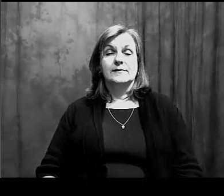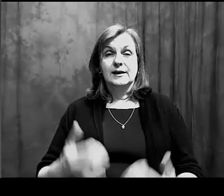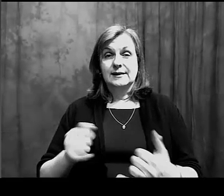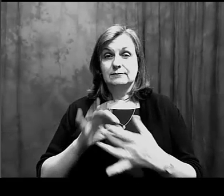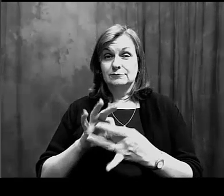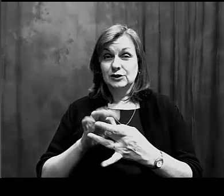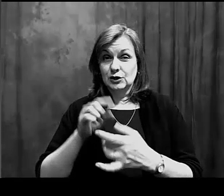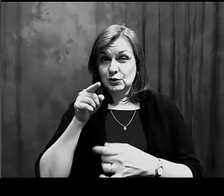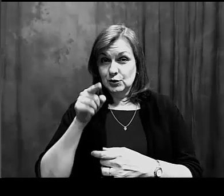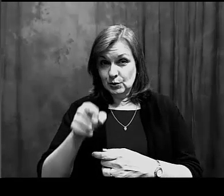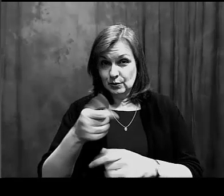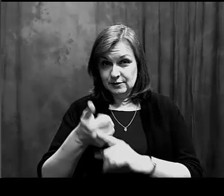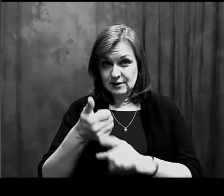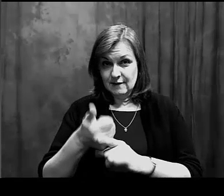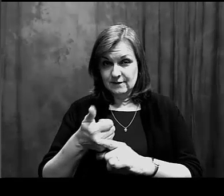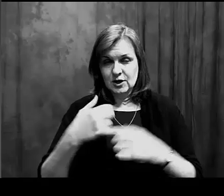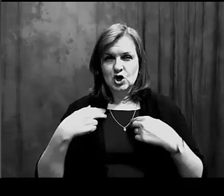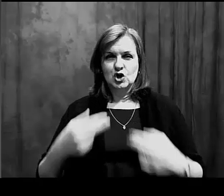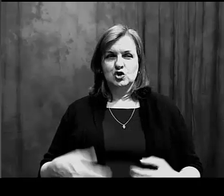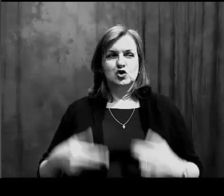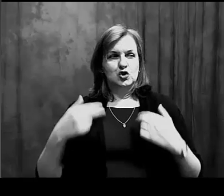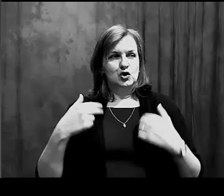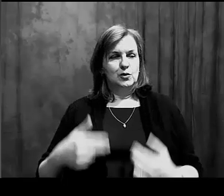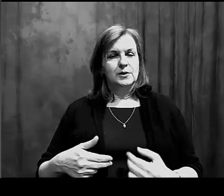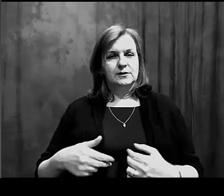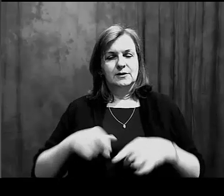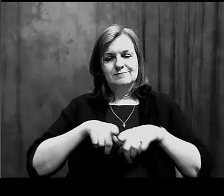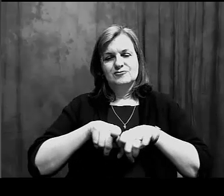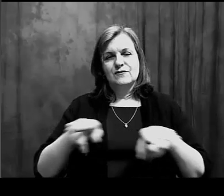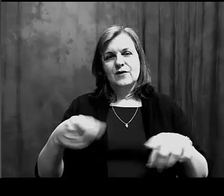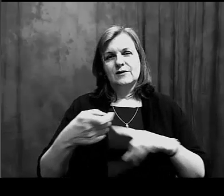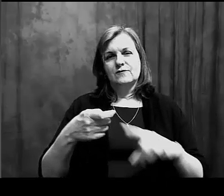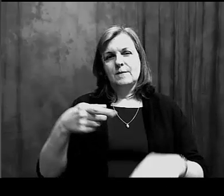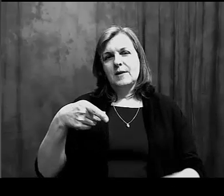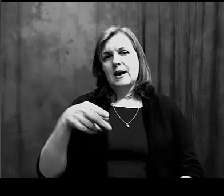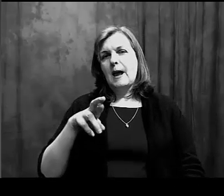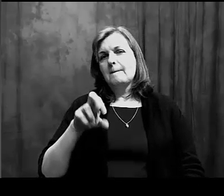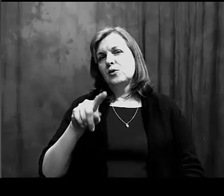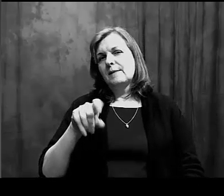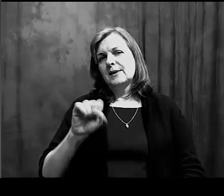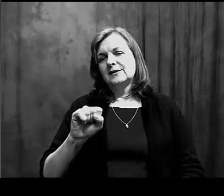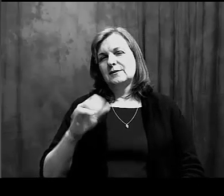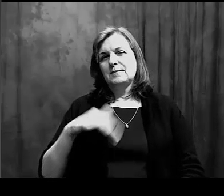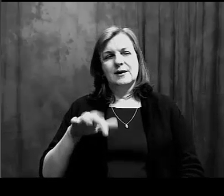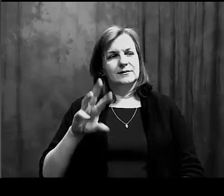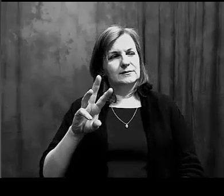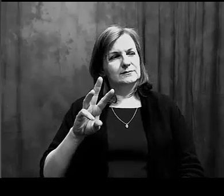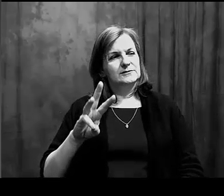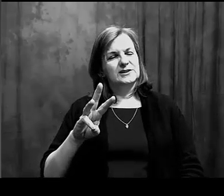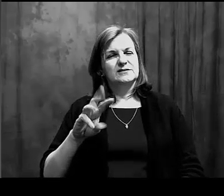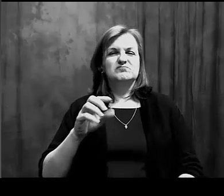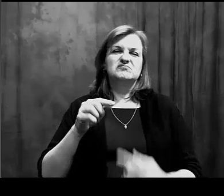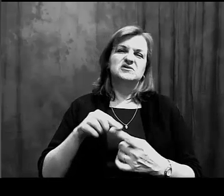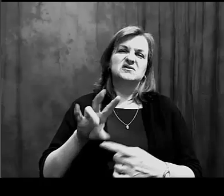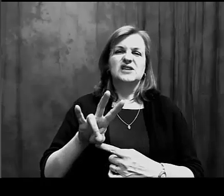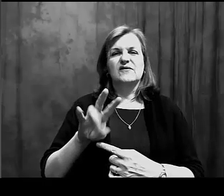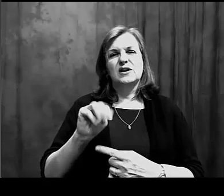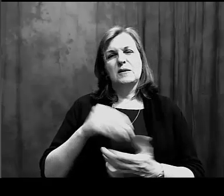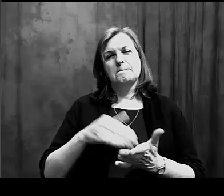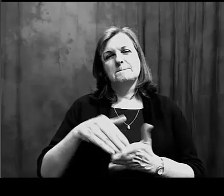now as far as you go -- humans diverge from other primates of about 6 or 7 million years ago